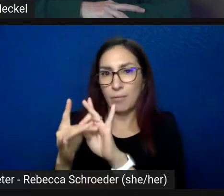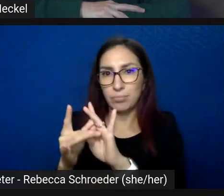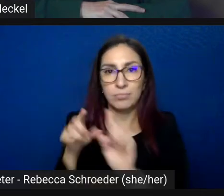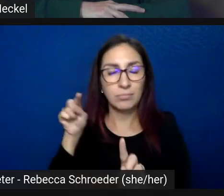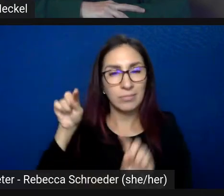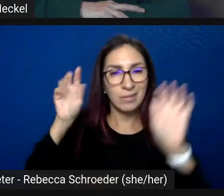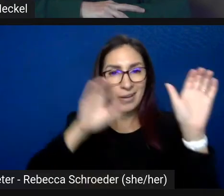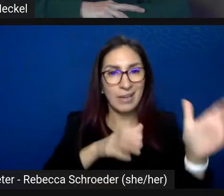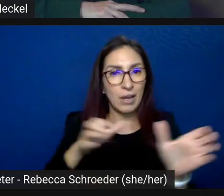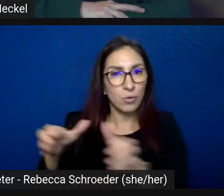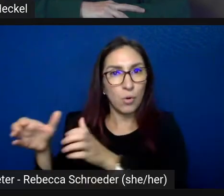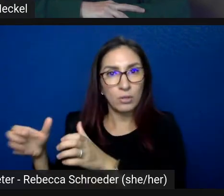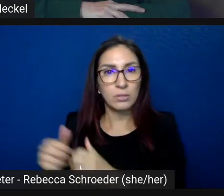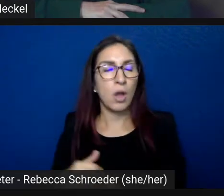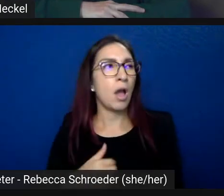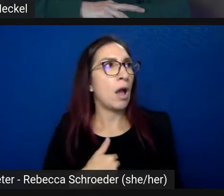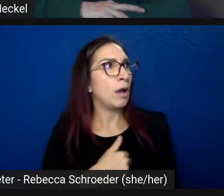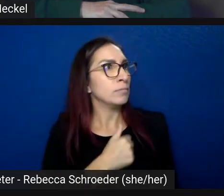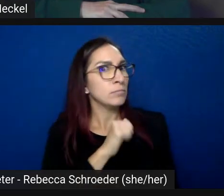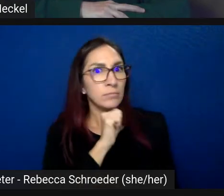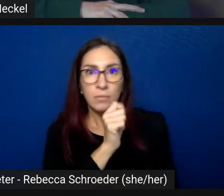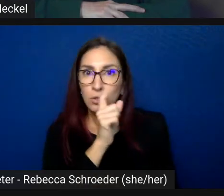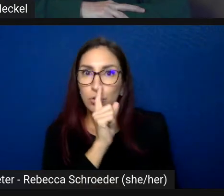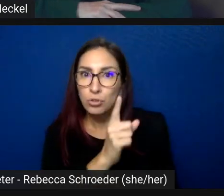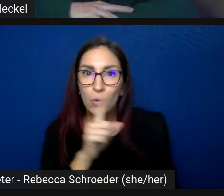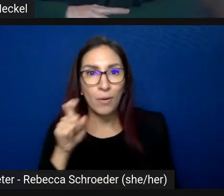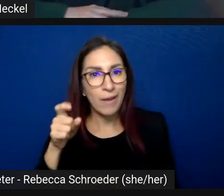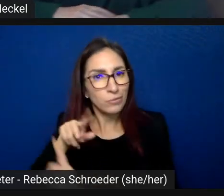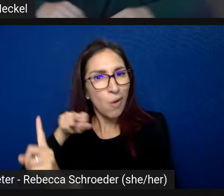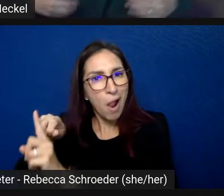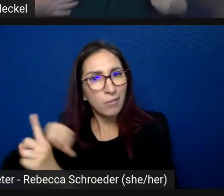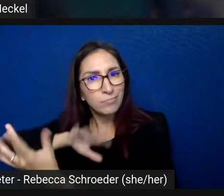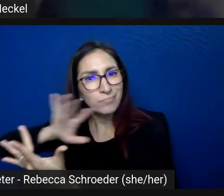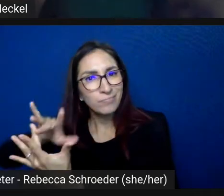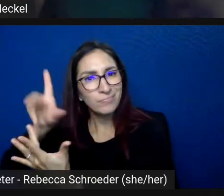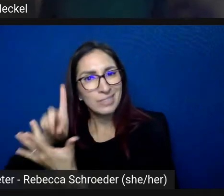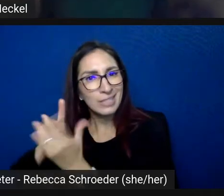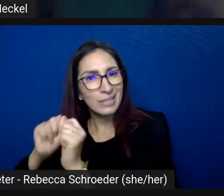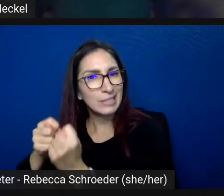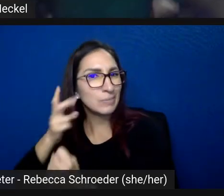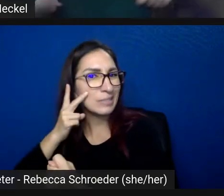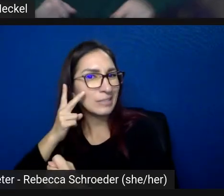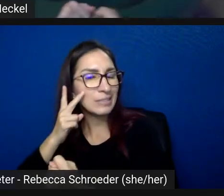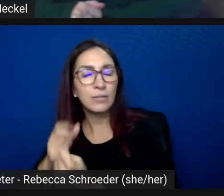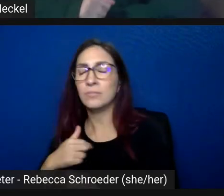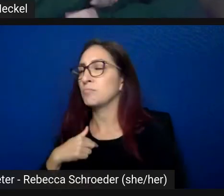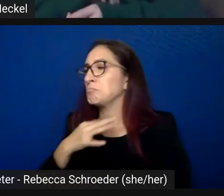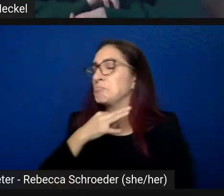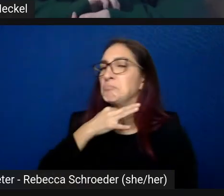I am not sure. I would have to go ask our design team. I'm always curious about how people handle their site maps as well.